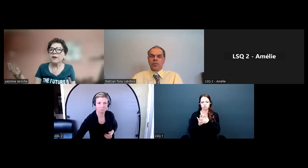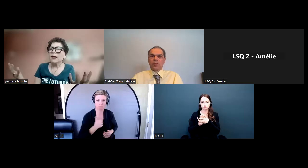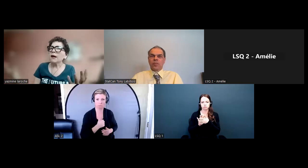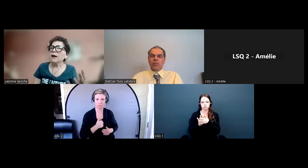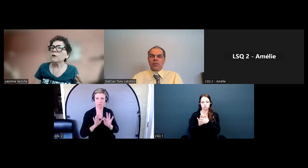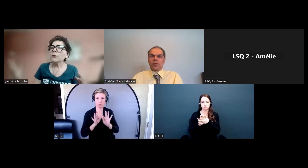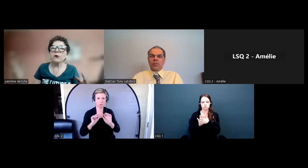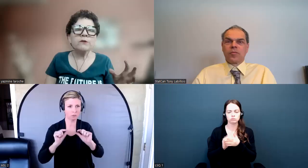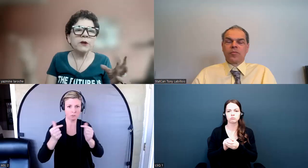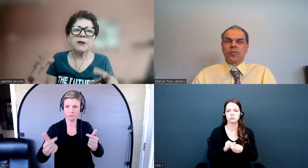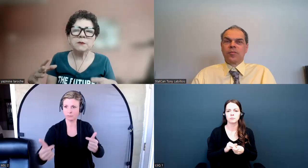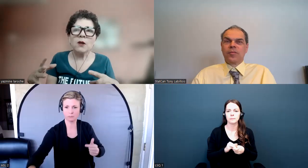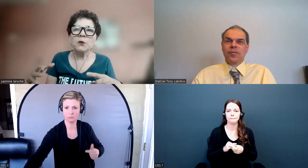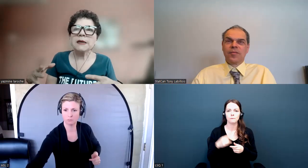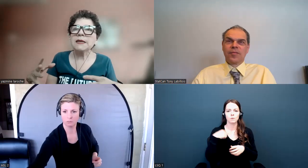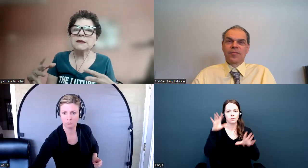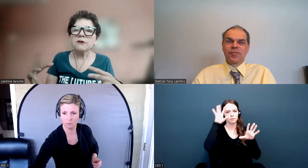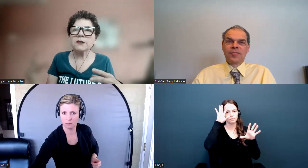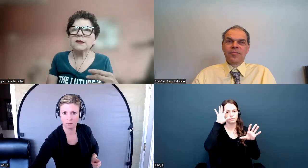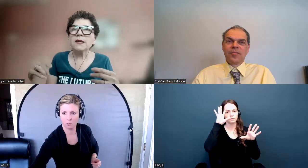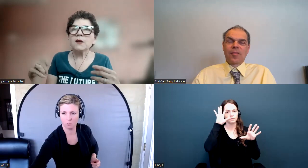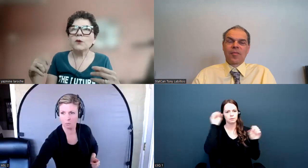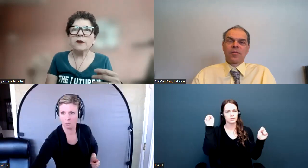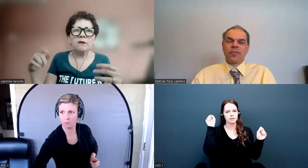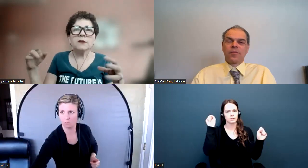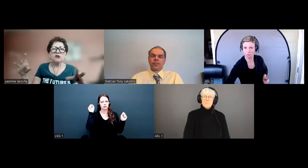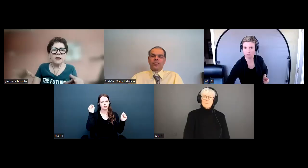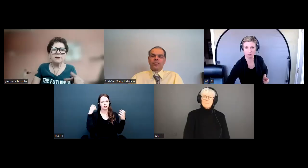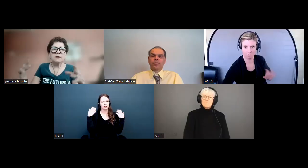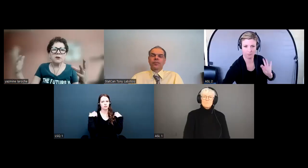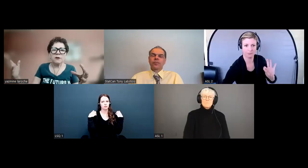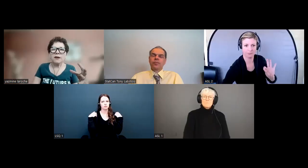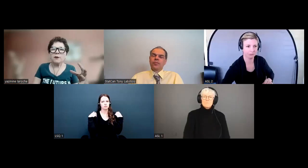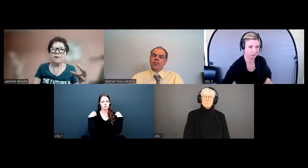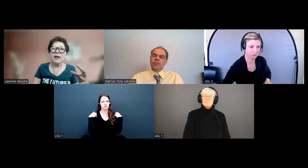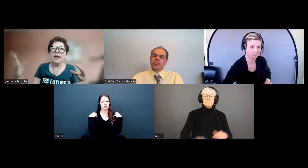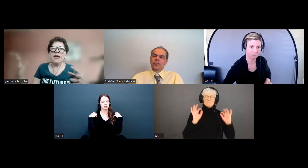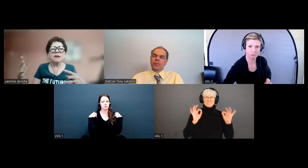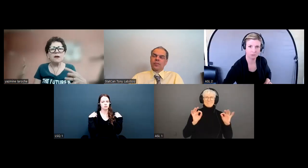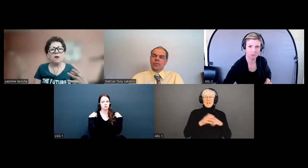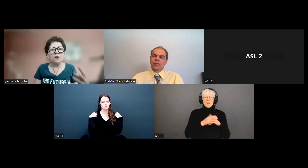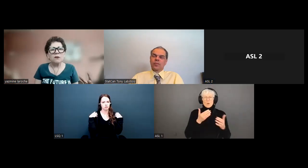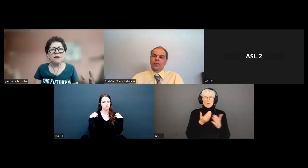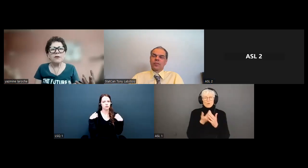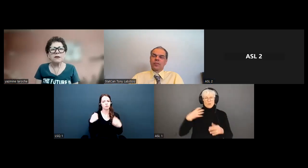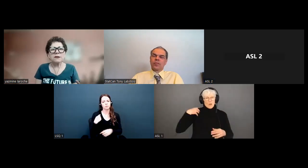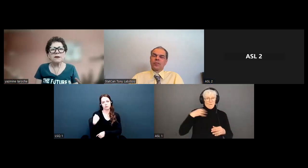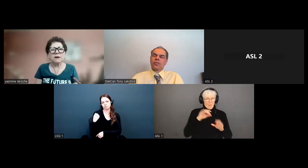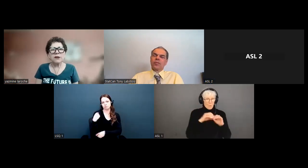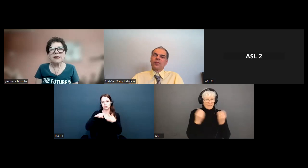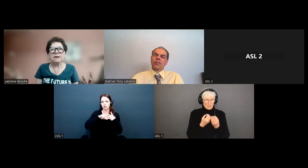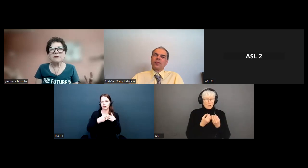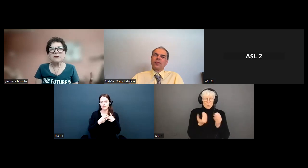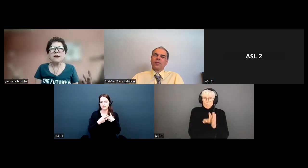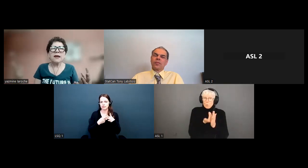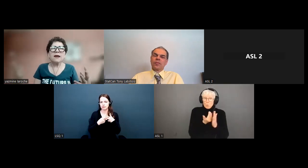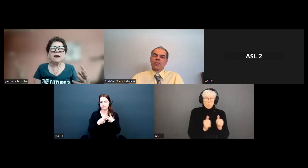uh we're a very small organization we are just starting up and the goal of this organization